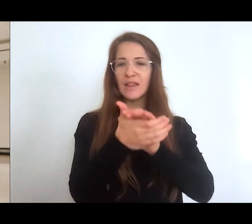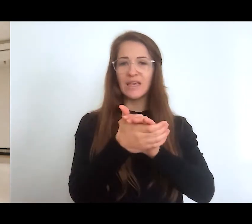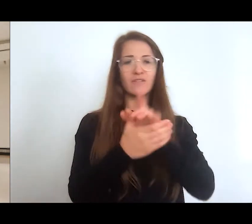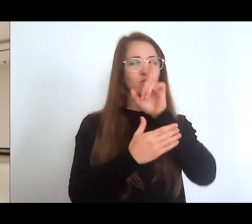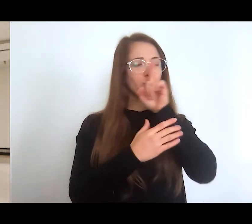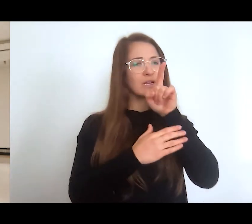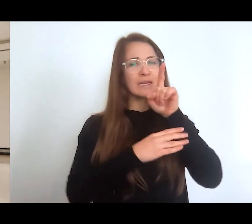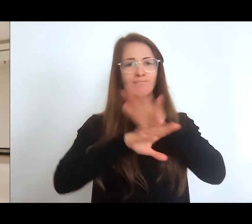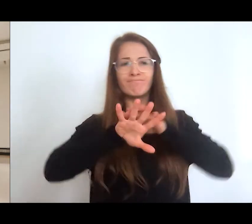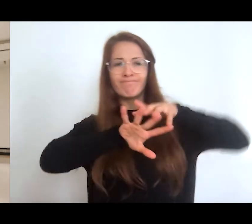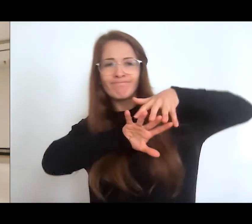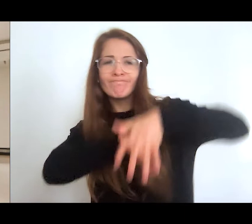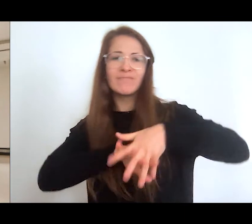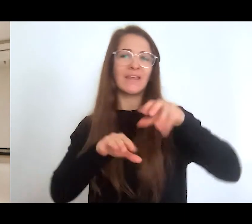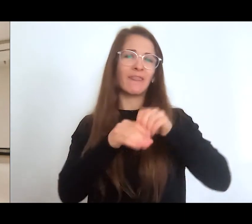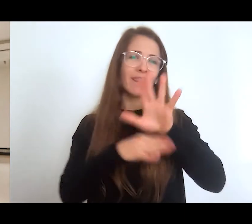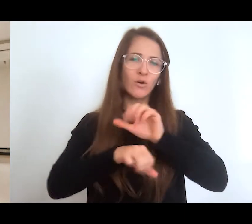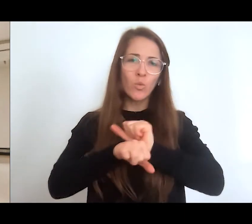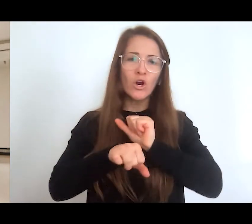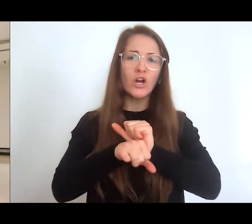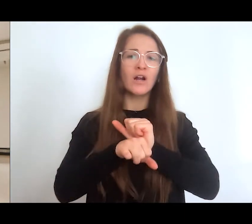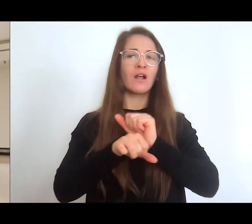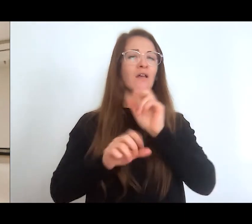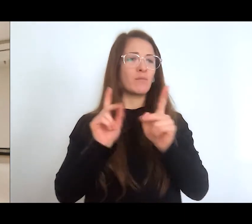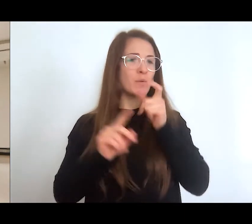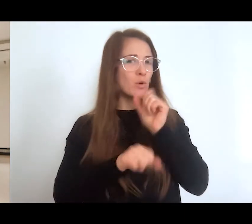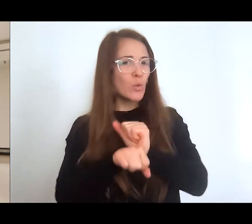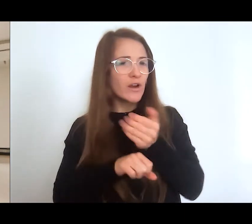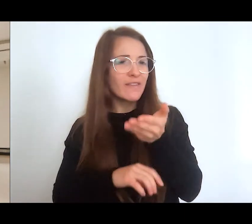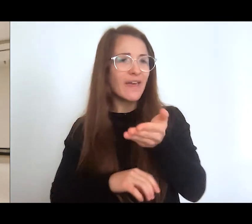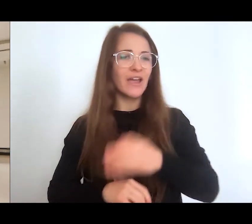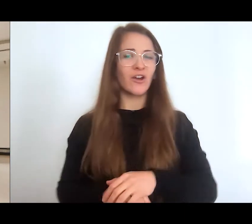FEEL IS THREADED THROUGHOUT NOT ONLY THE WORK THEY DO BUT THE